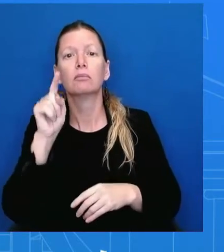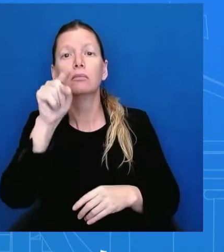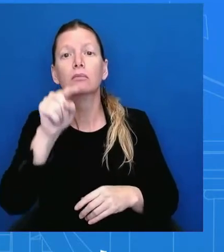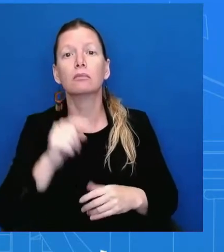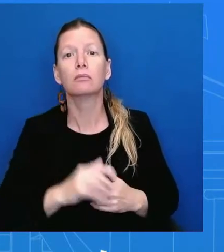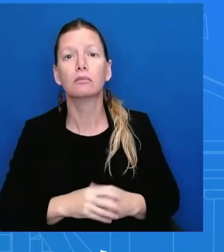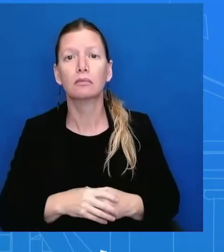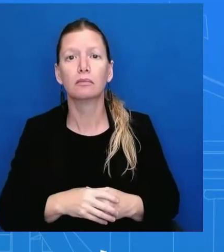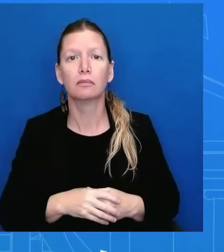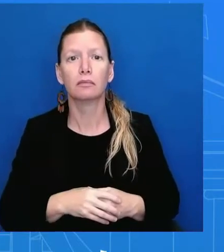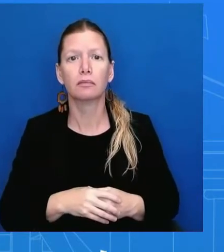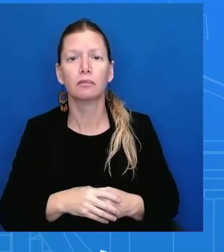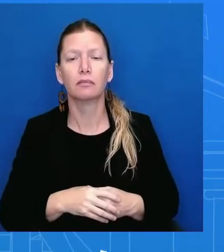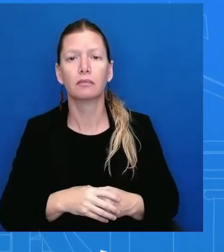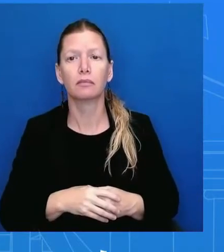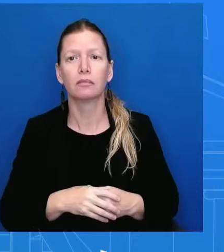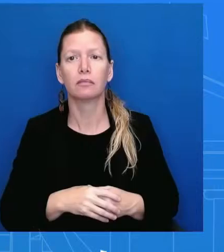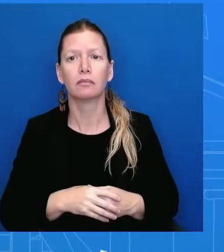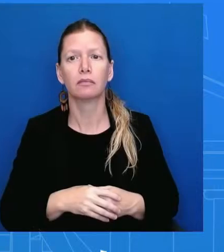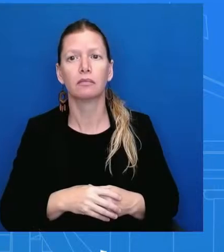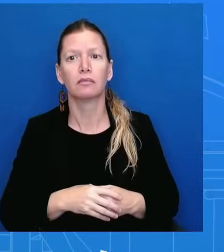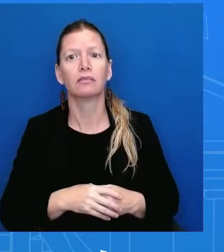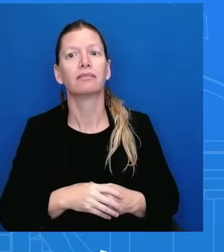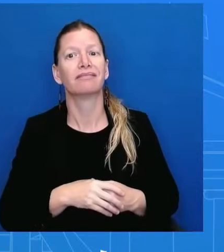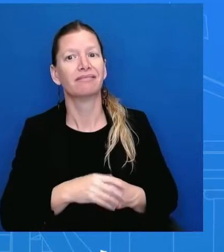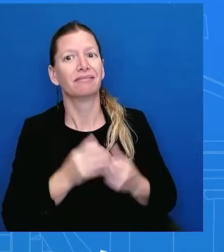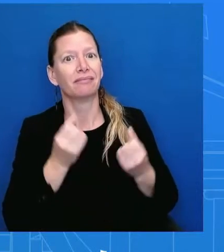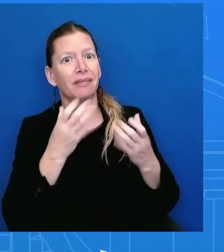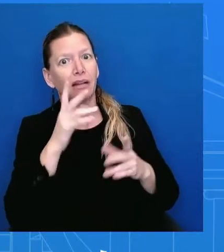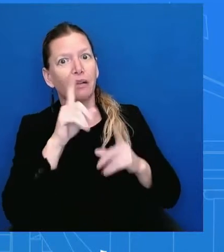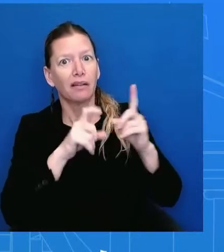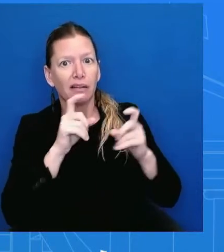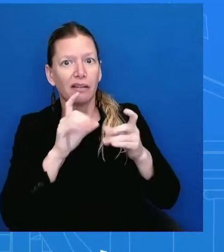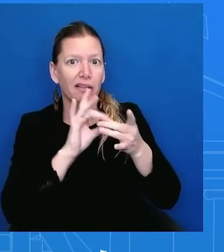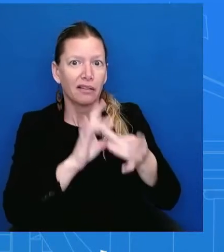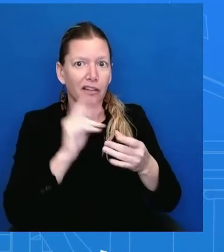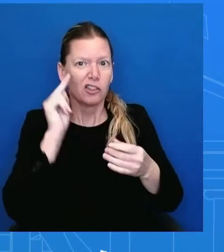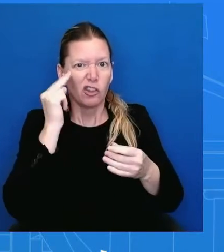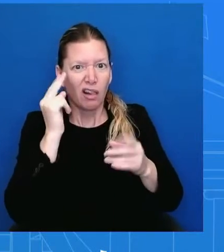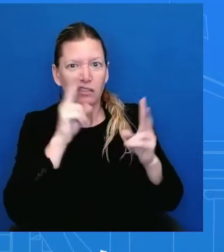The Press: -- neurological issues, this is different but kind of on that same page.